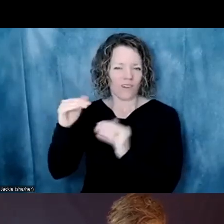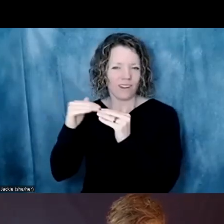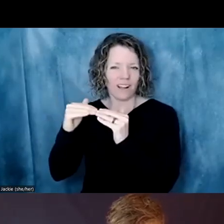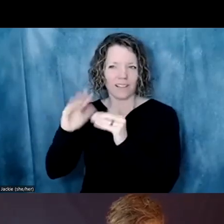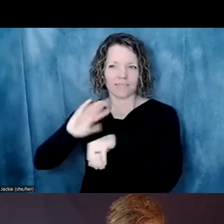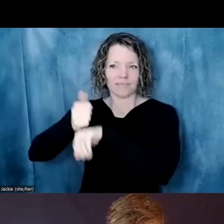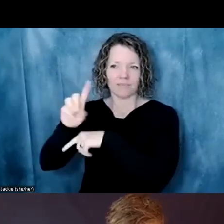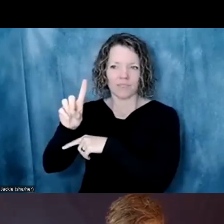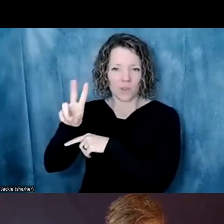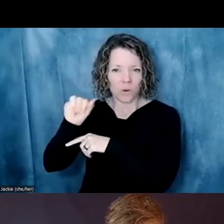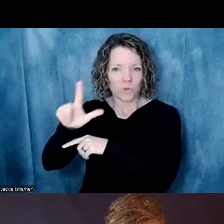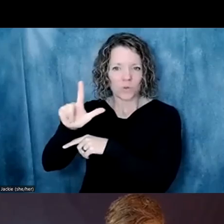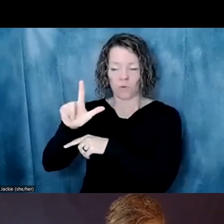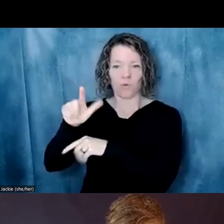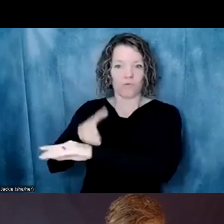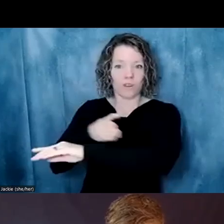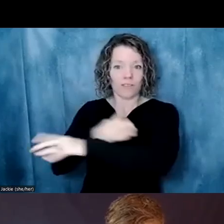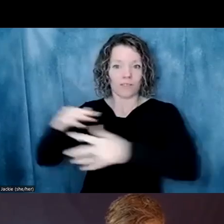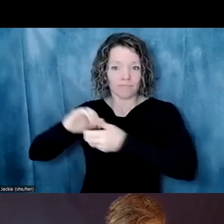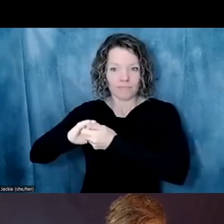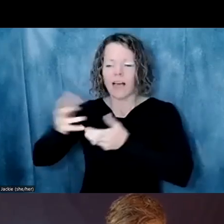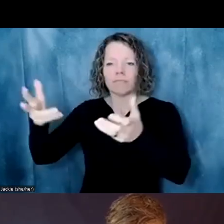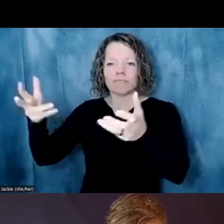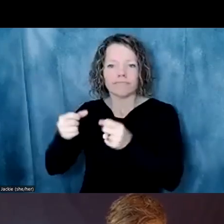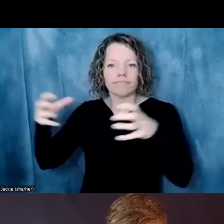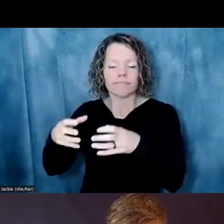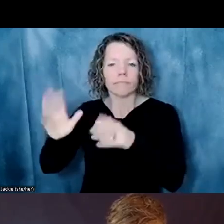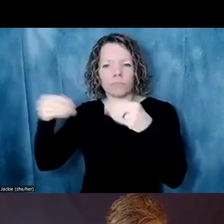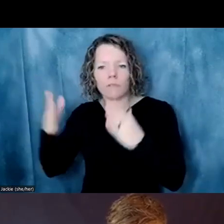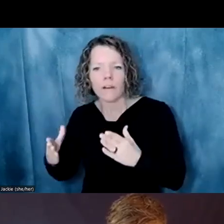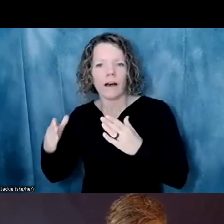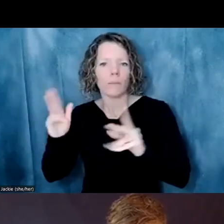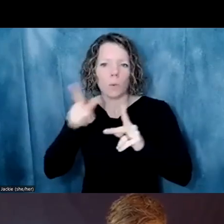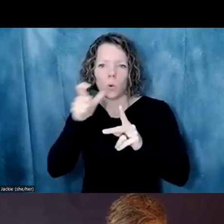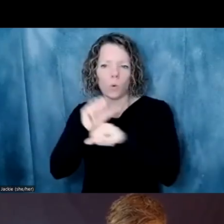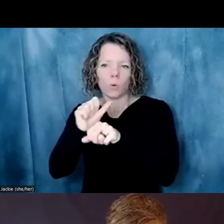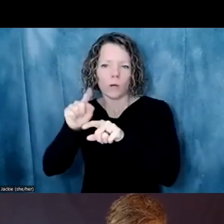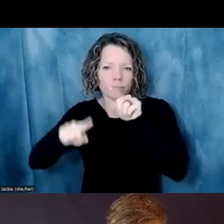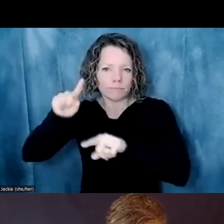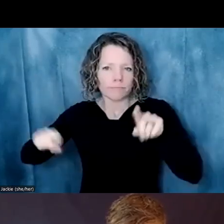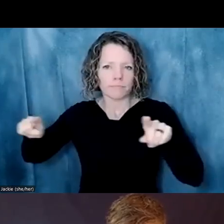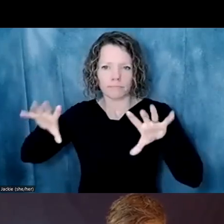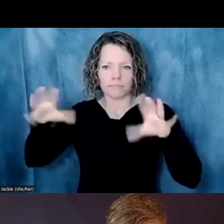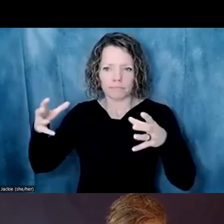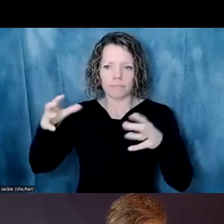which together providers and people in services across the state from both DMH and DPH,